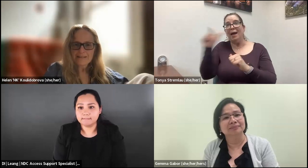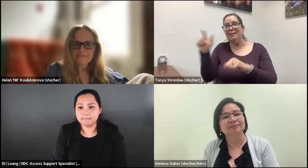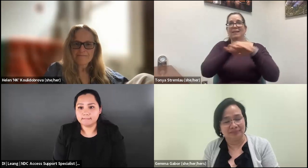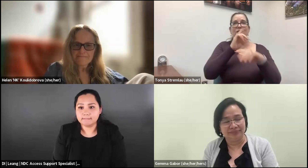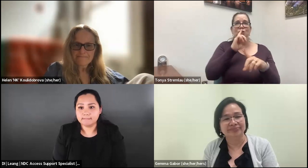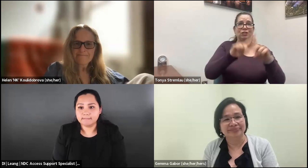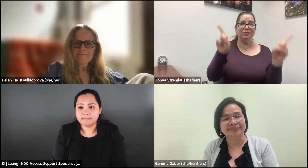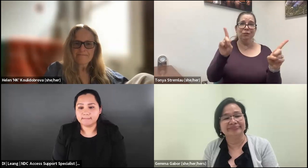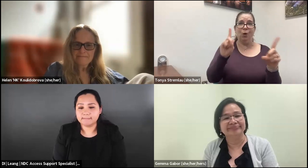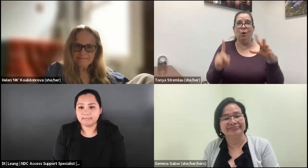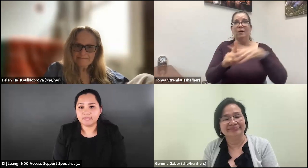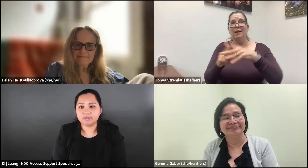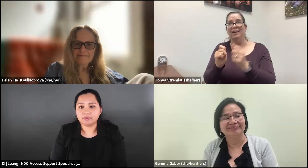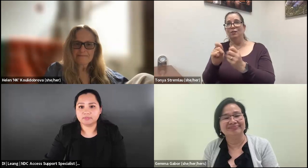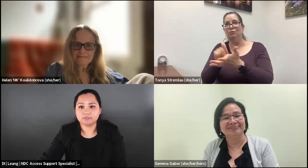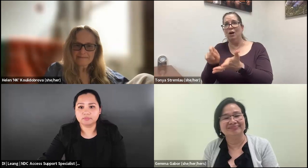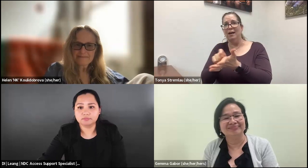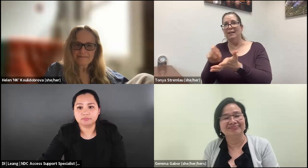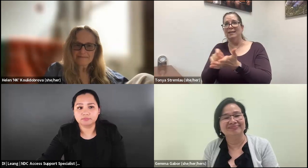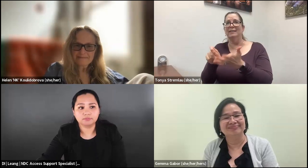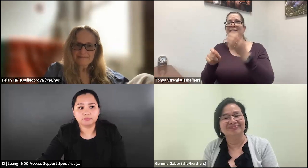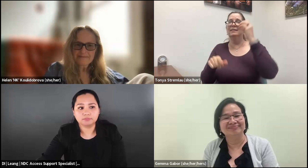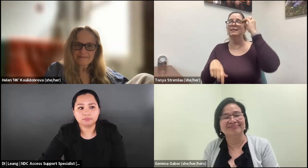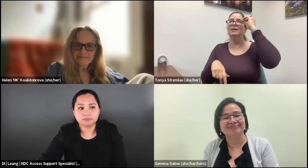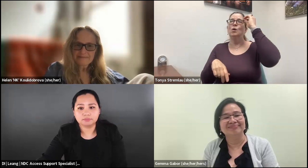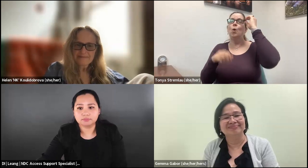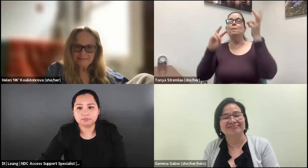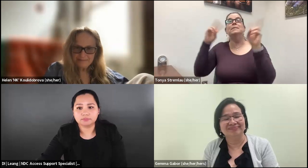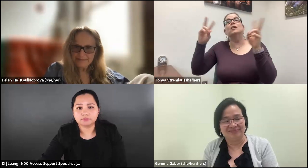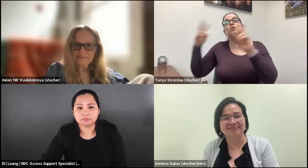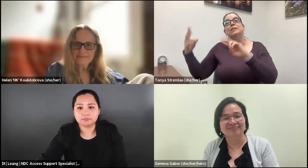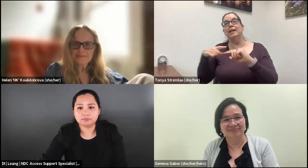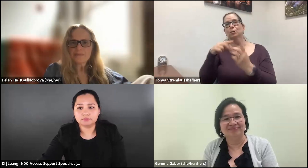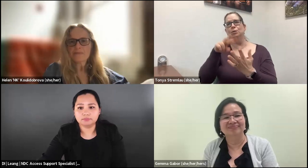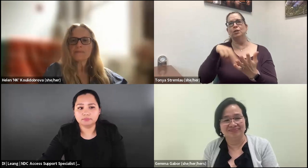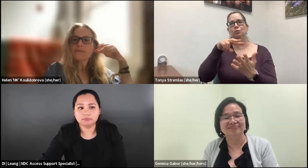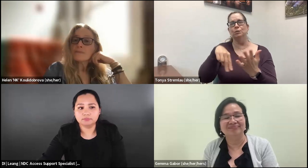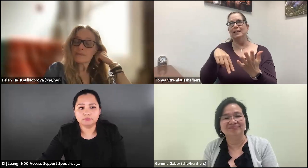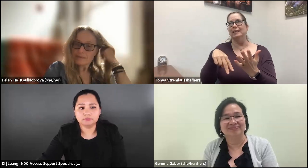There are many. But we all know ASL and English are different. English is a written language.